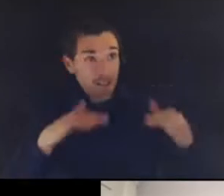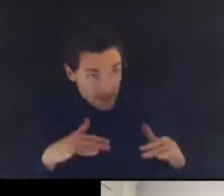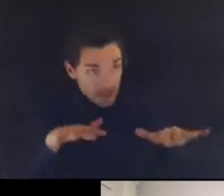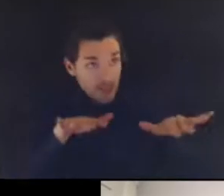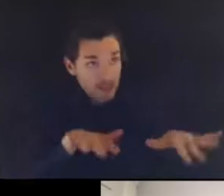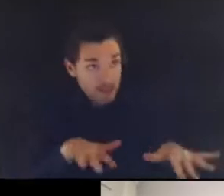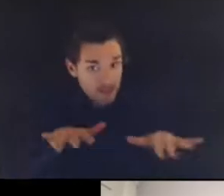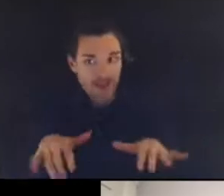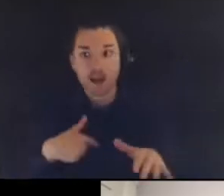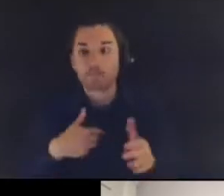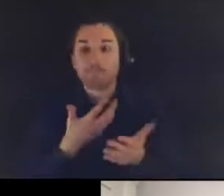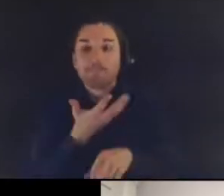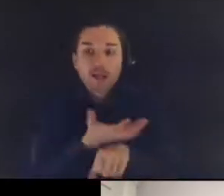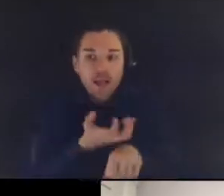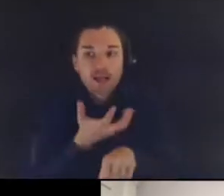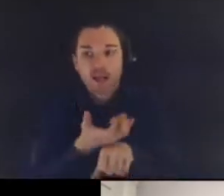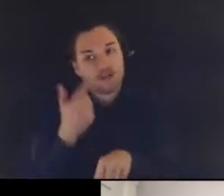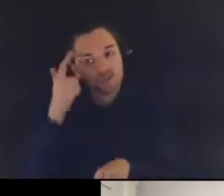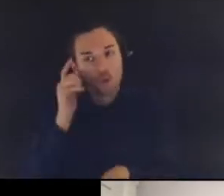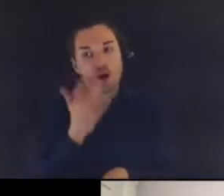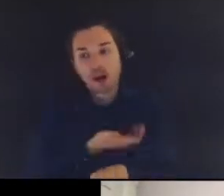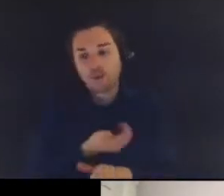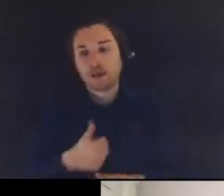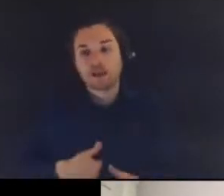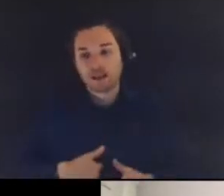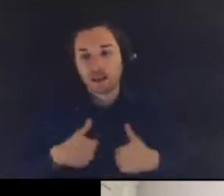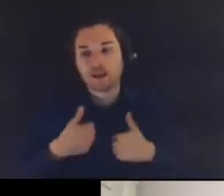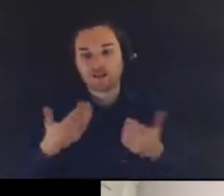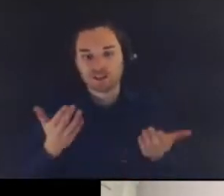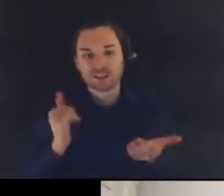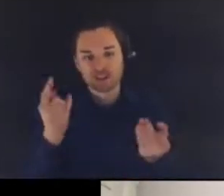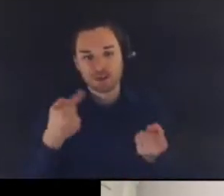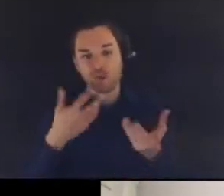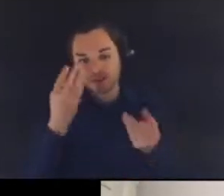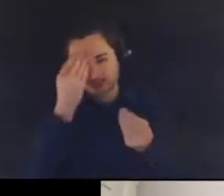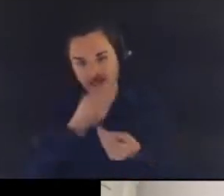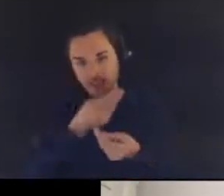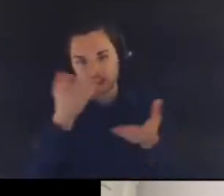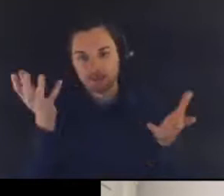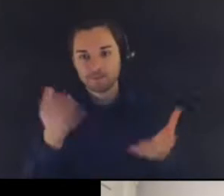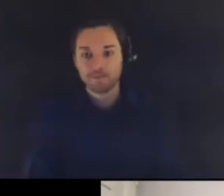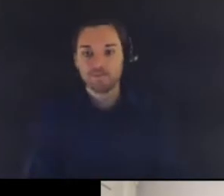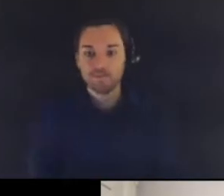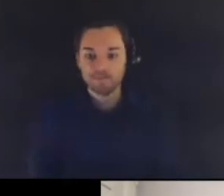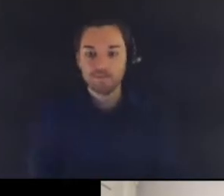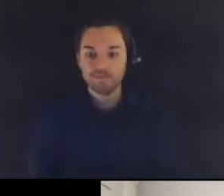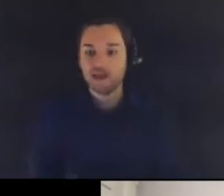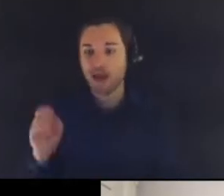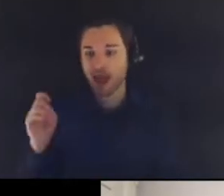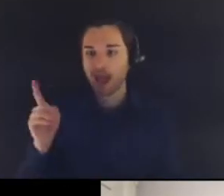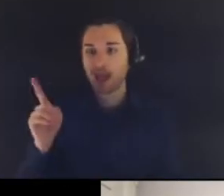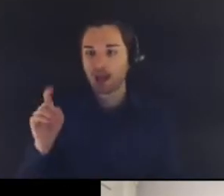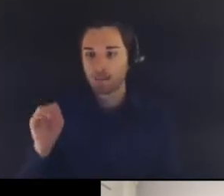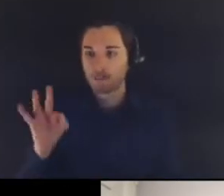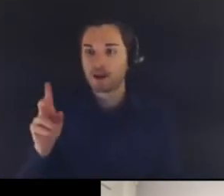for our lives so that is one thing I want to say. Alex Lu This is definitely something that impacts